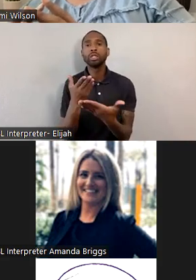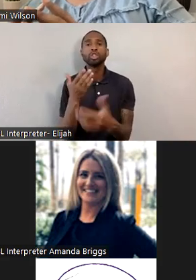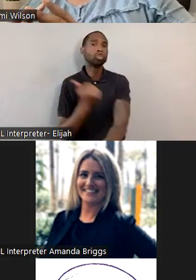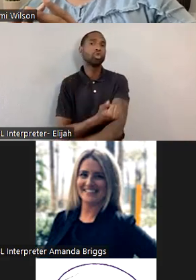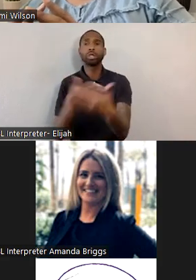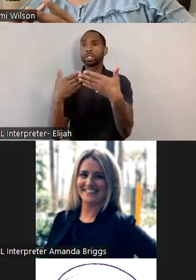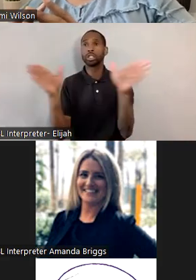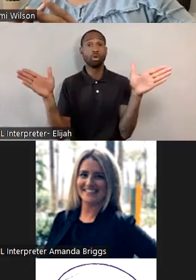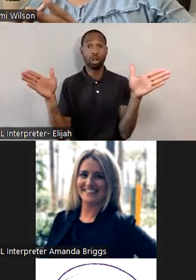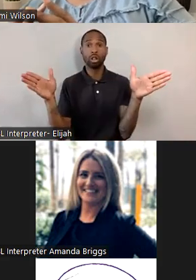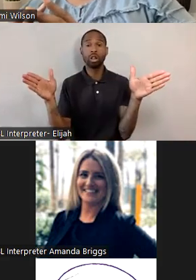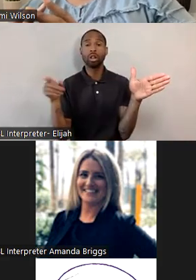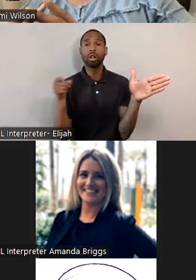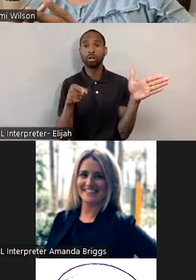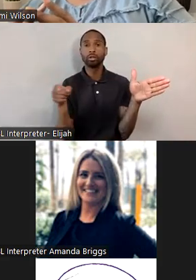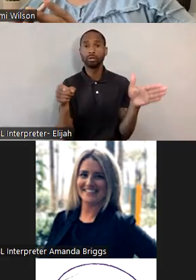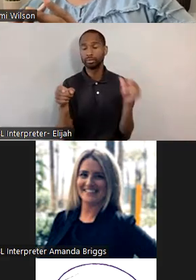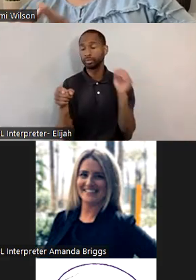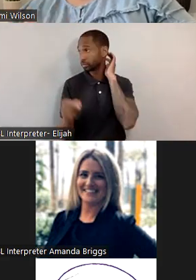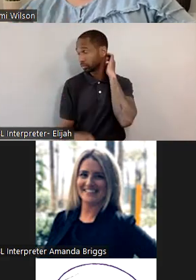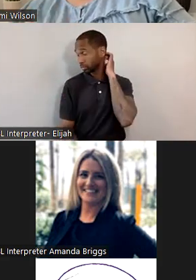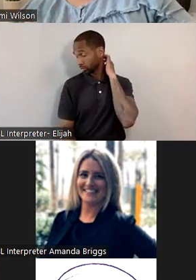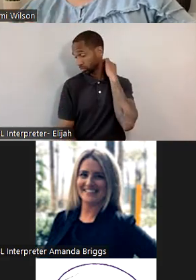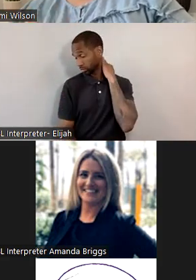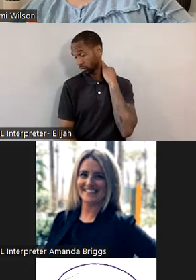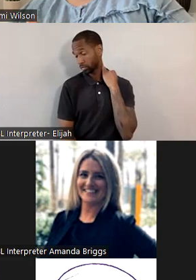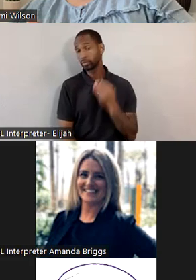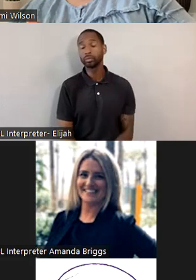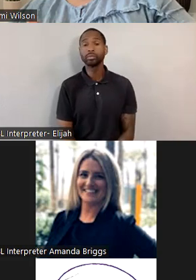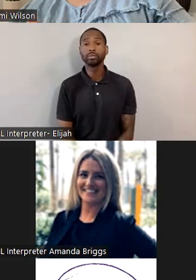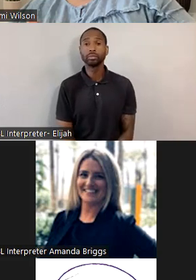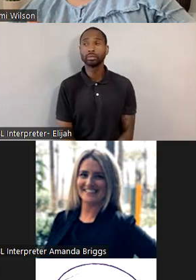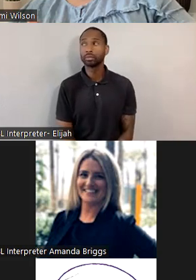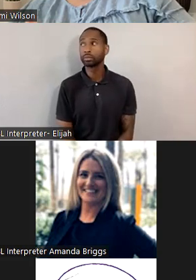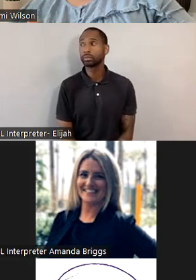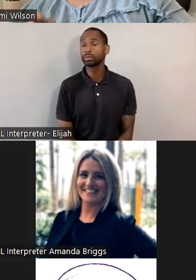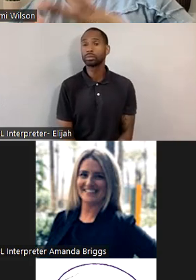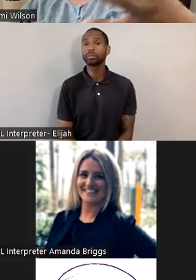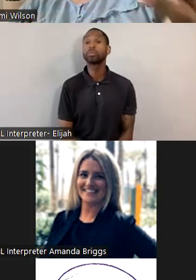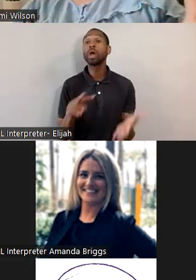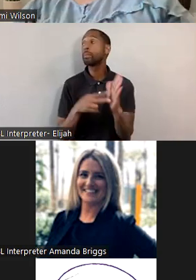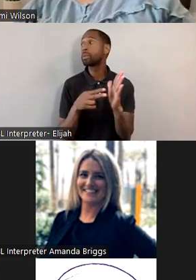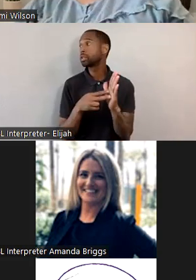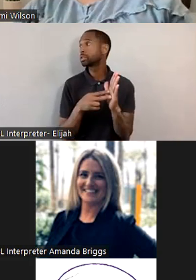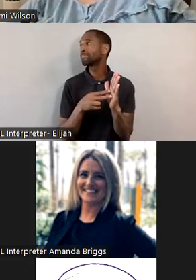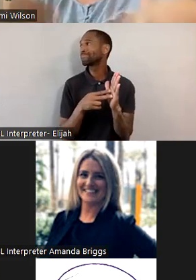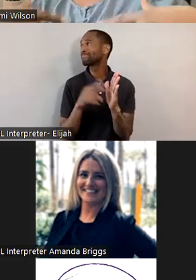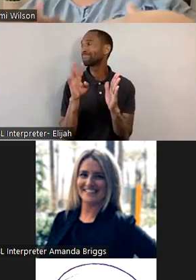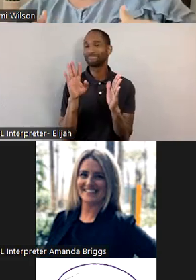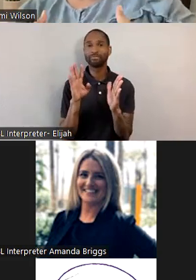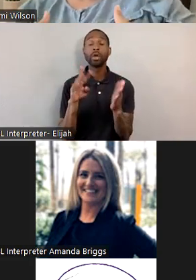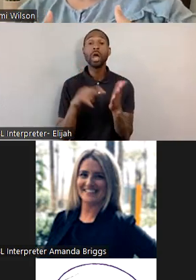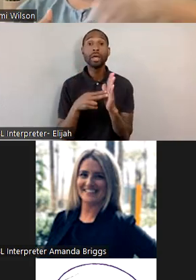it means that they have, their tolerance has been decreased.